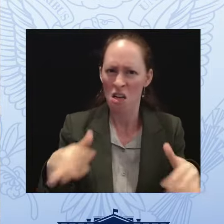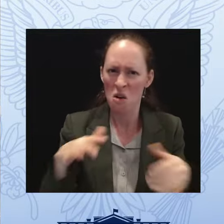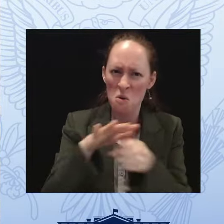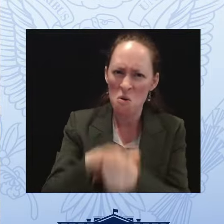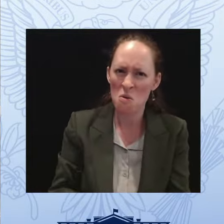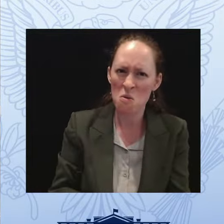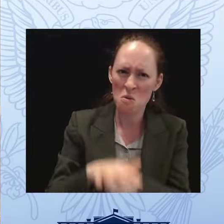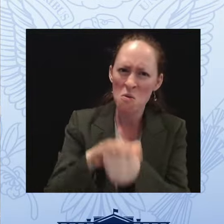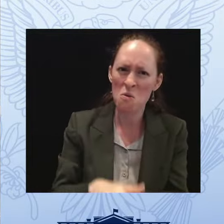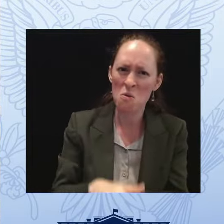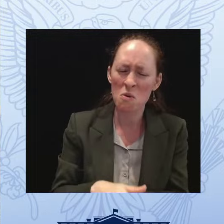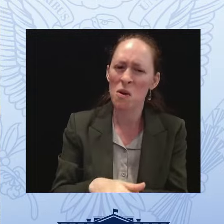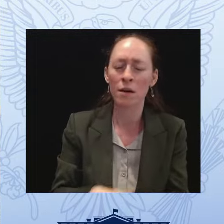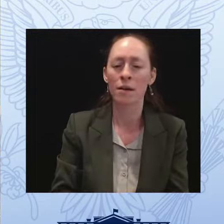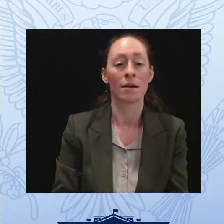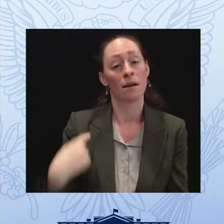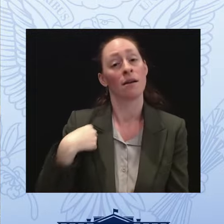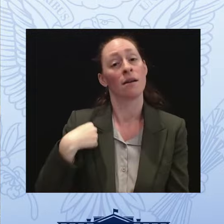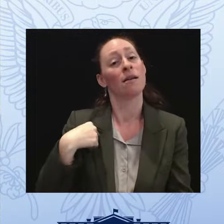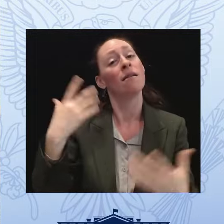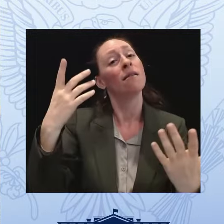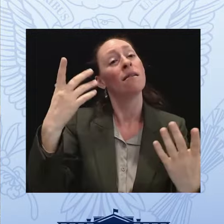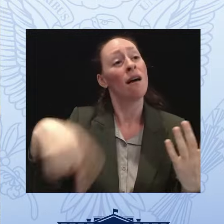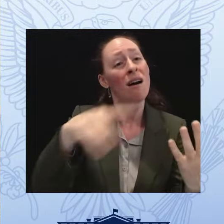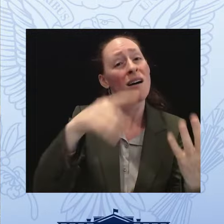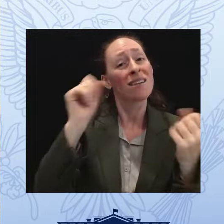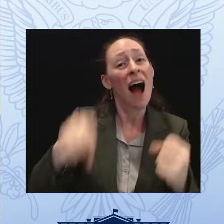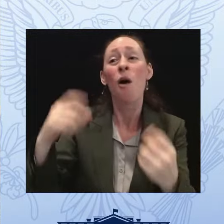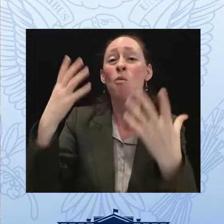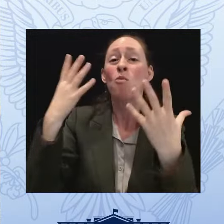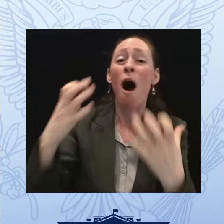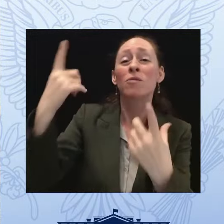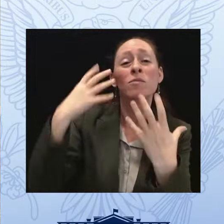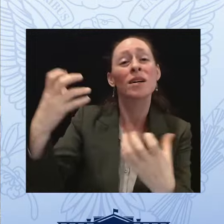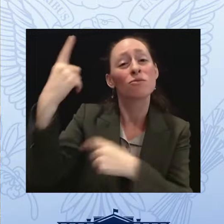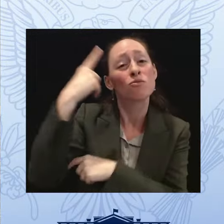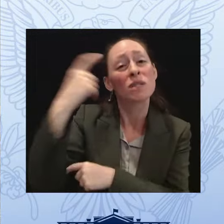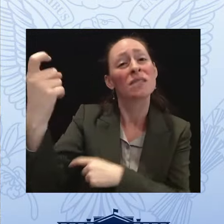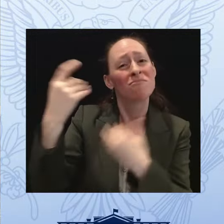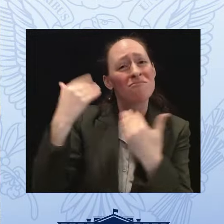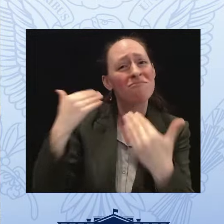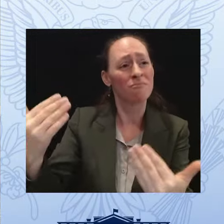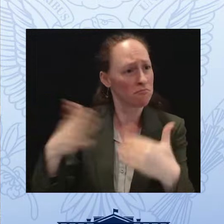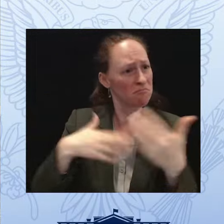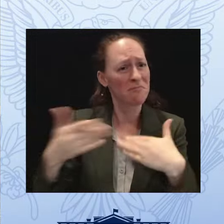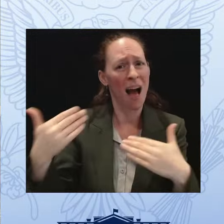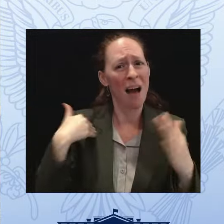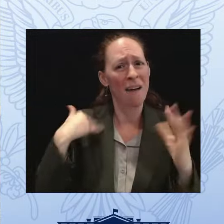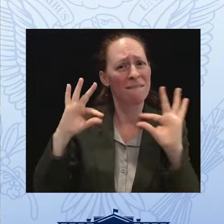And our economy grows in the process. And that's the power of your purpose here today.